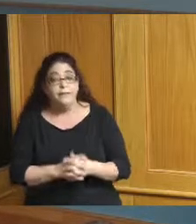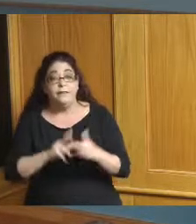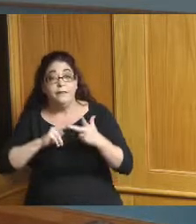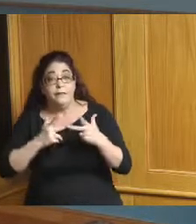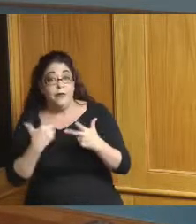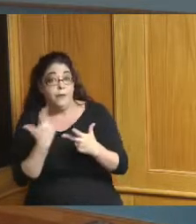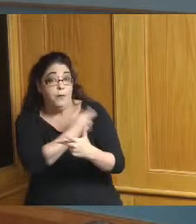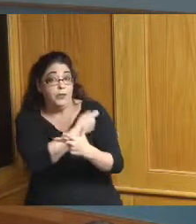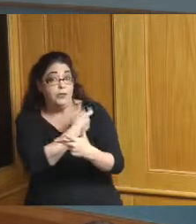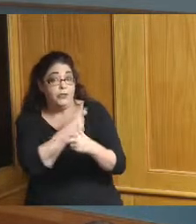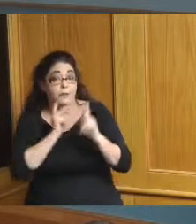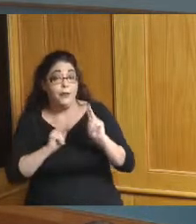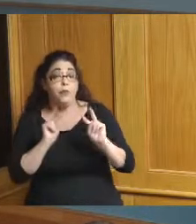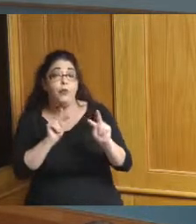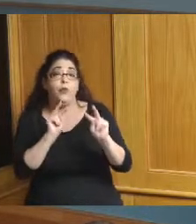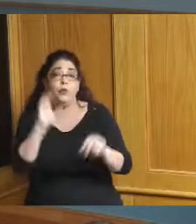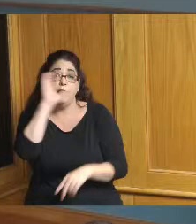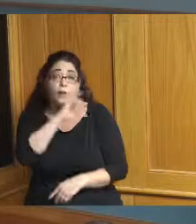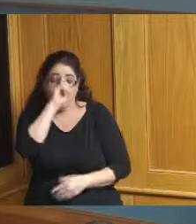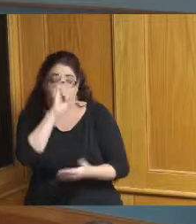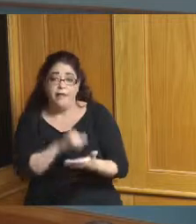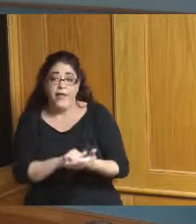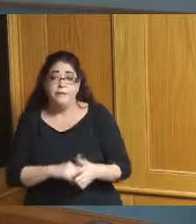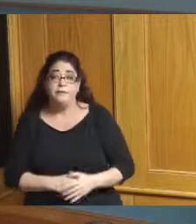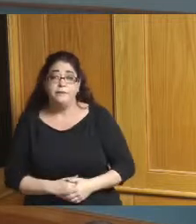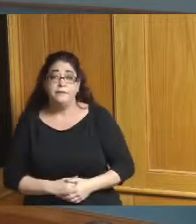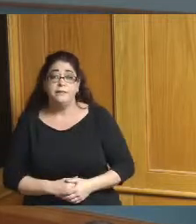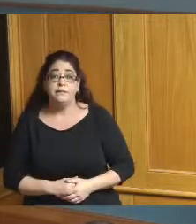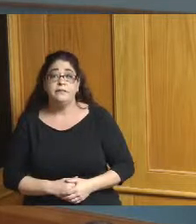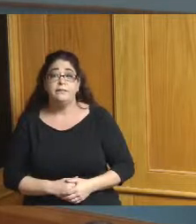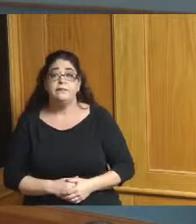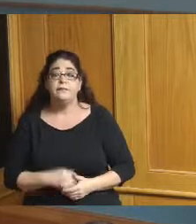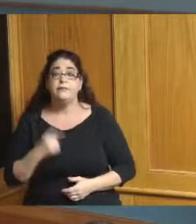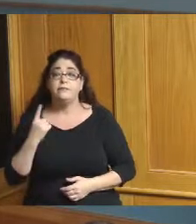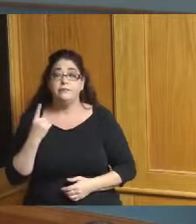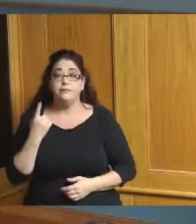people are looking for them one of the reasons I'm a little late coming from